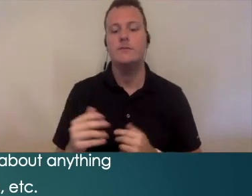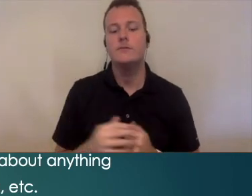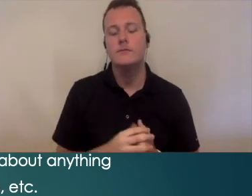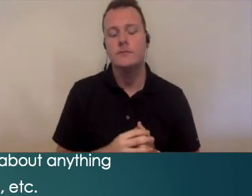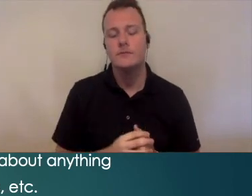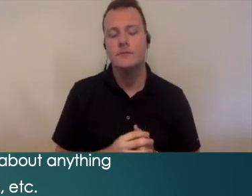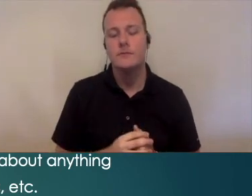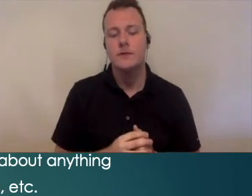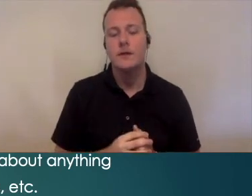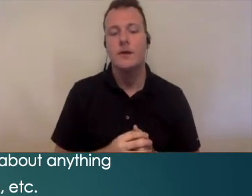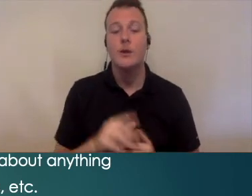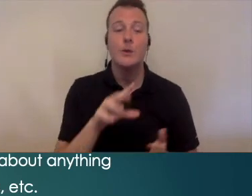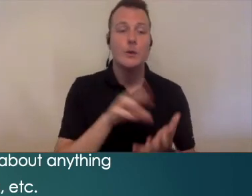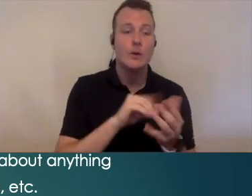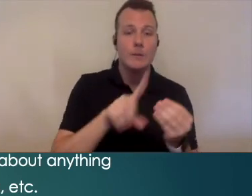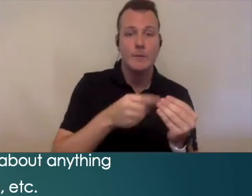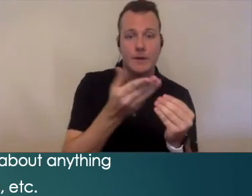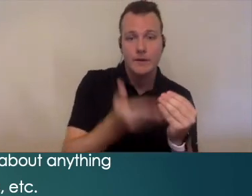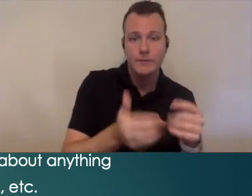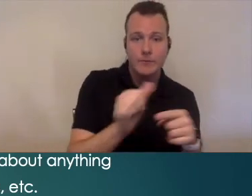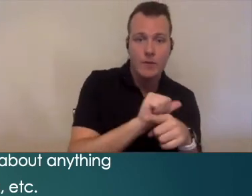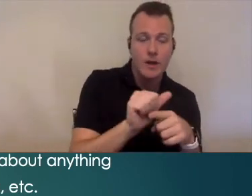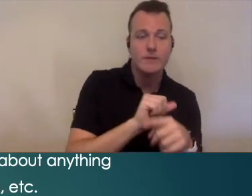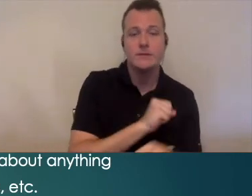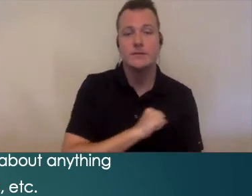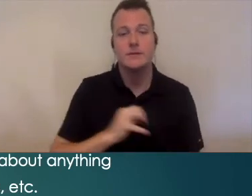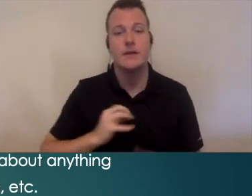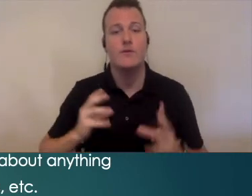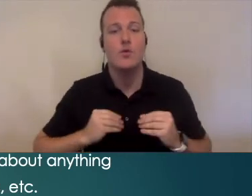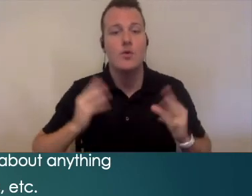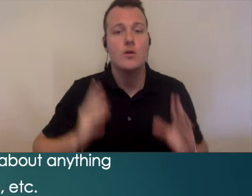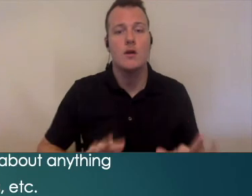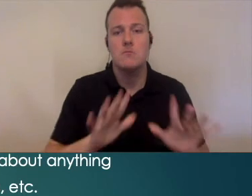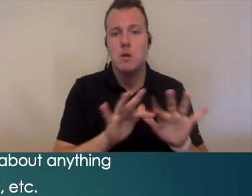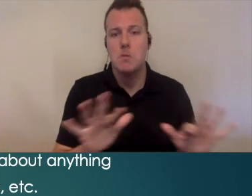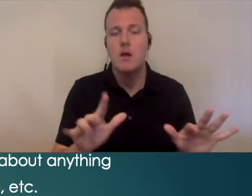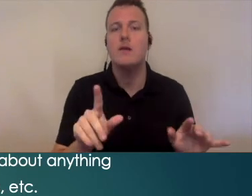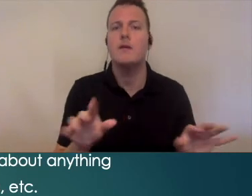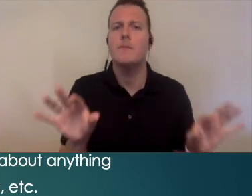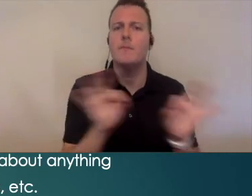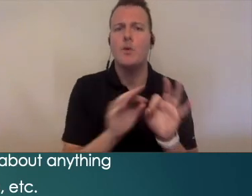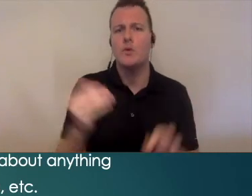learned about the practice, the owner, the staff members, but also know your